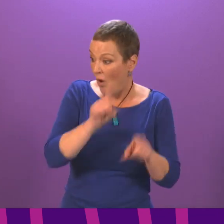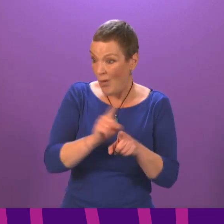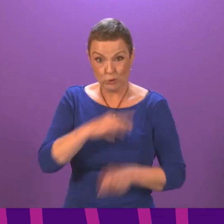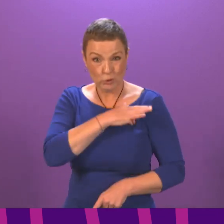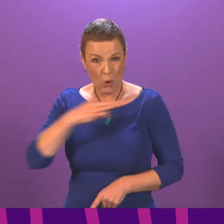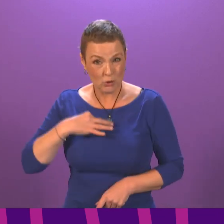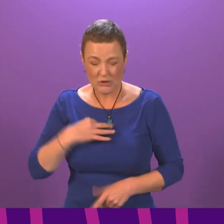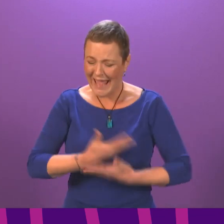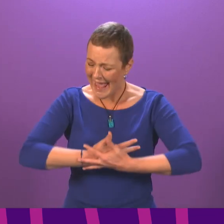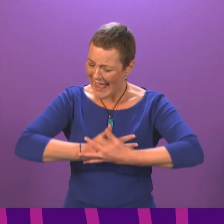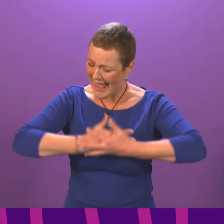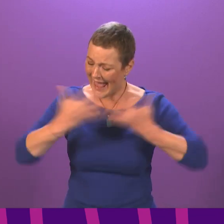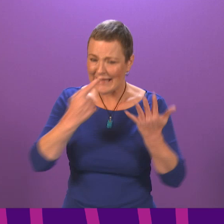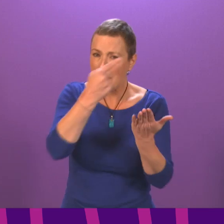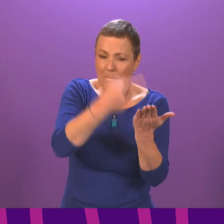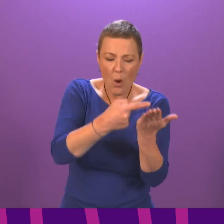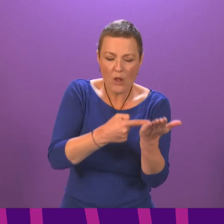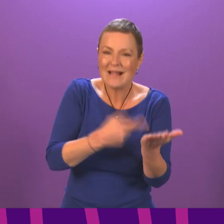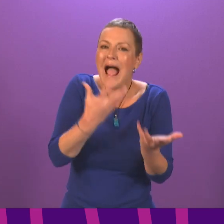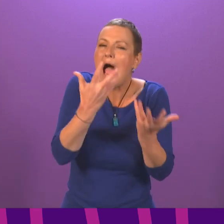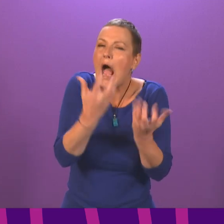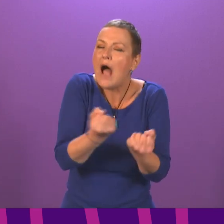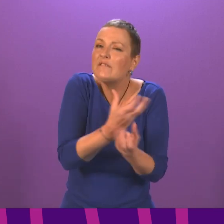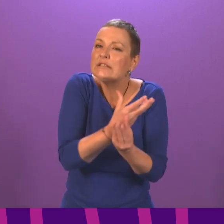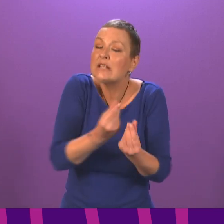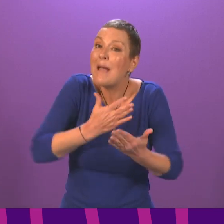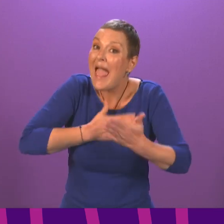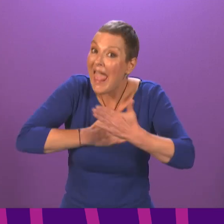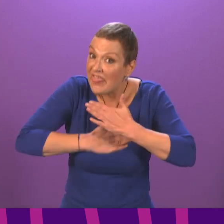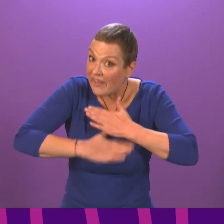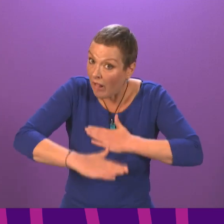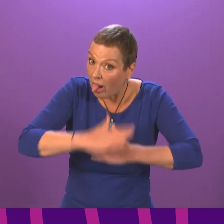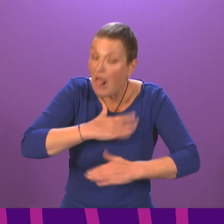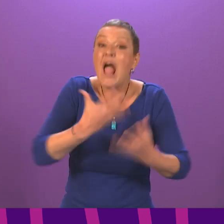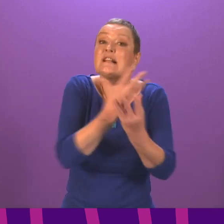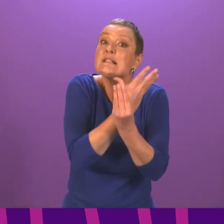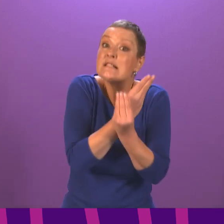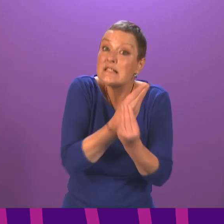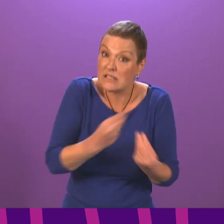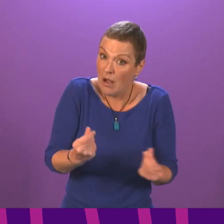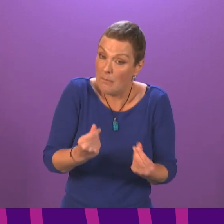In any policy, there are ethical and clinical reasons why there have to be exceptions in